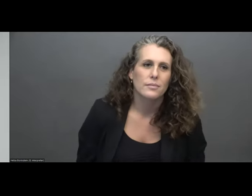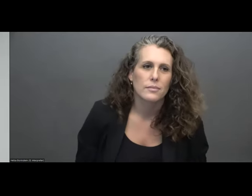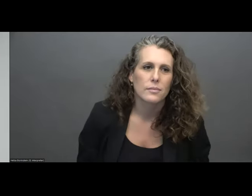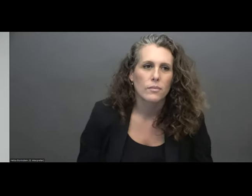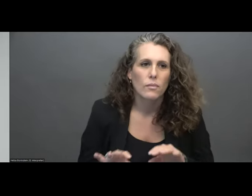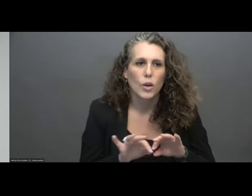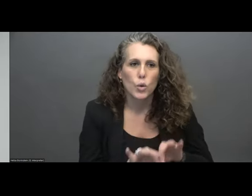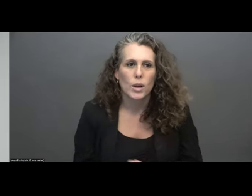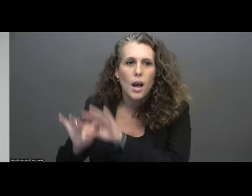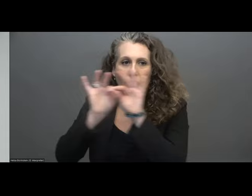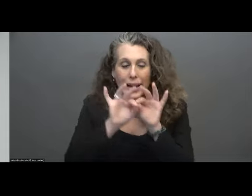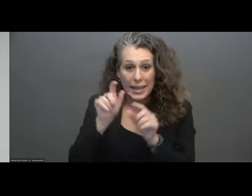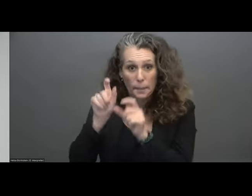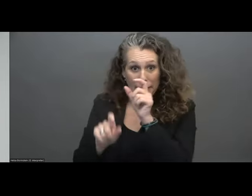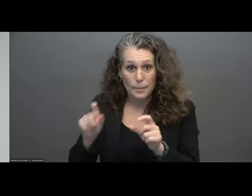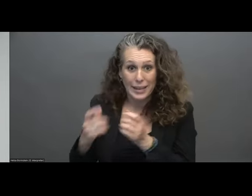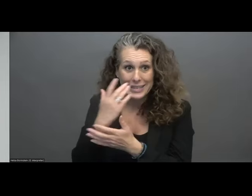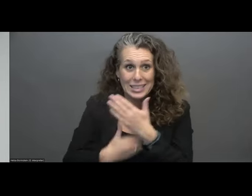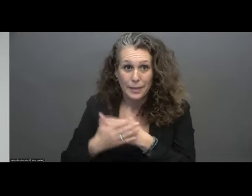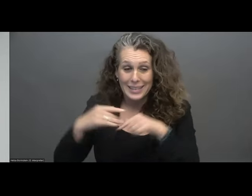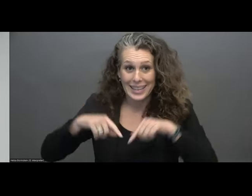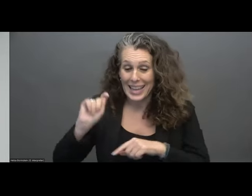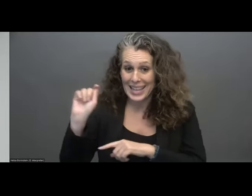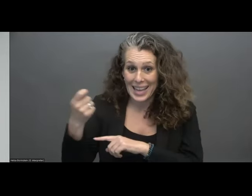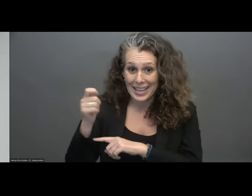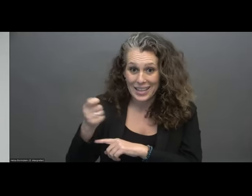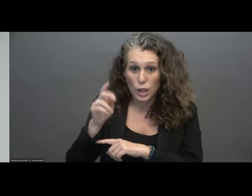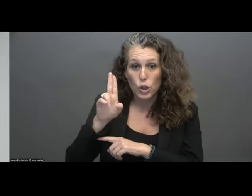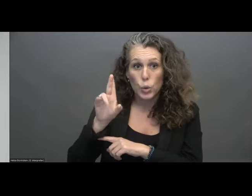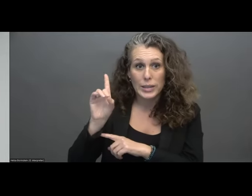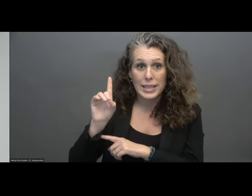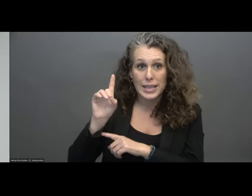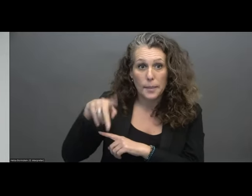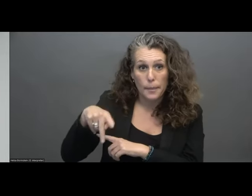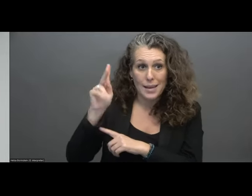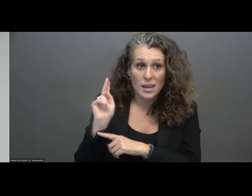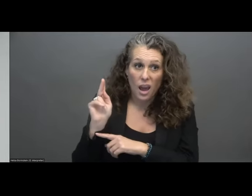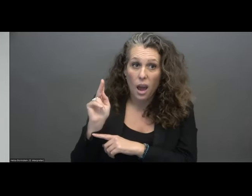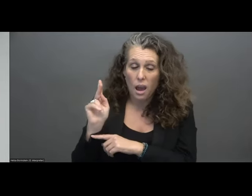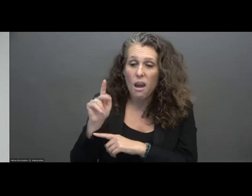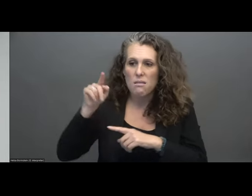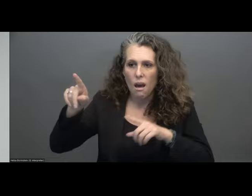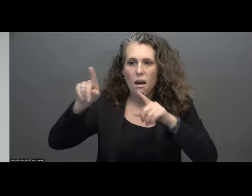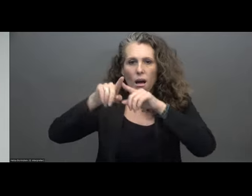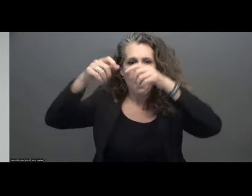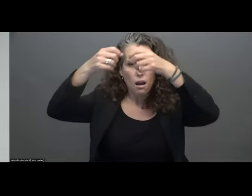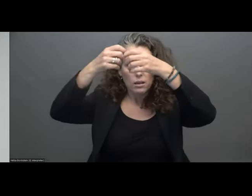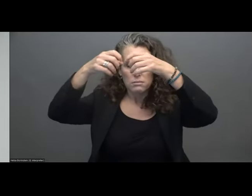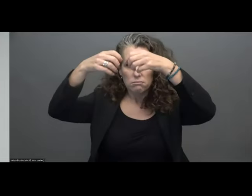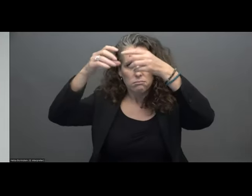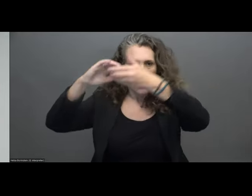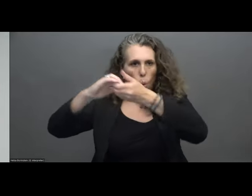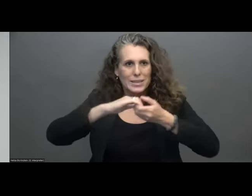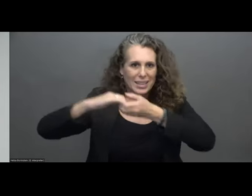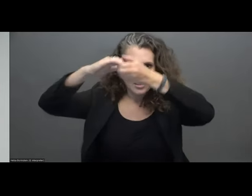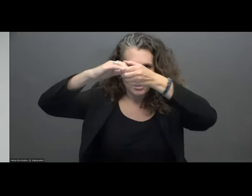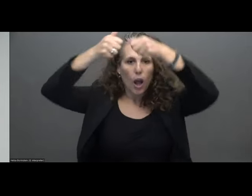UDPK is the National umbrella body of of organizations of persons with disabilities, and also one